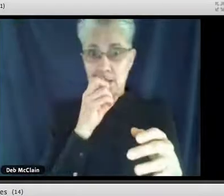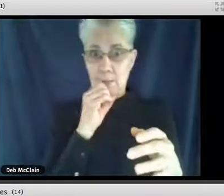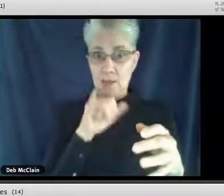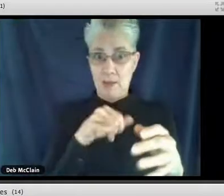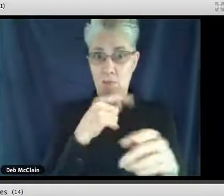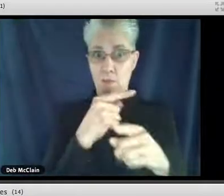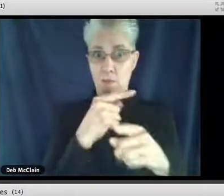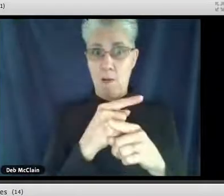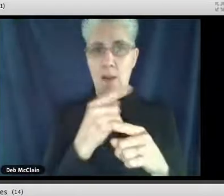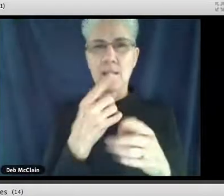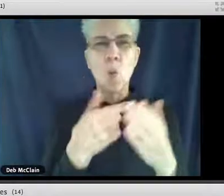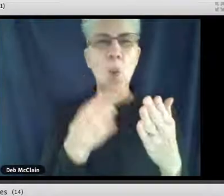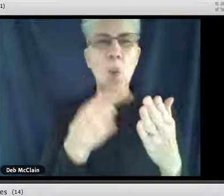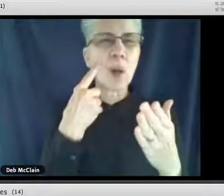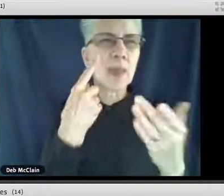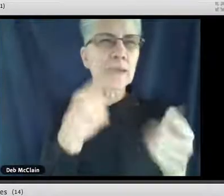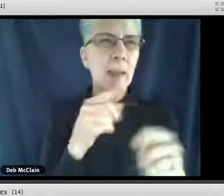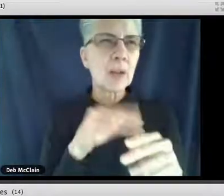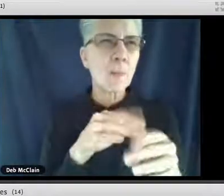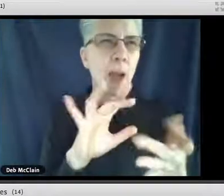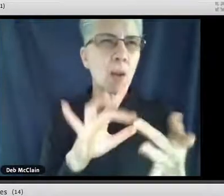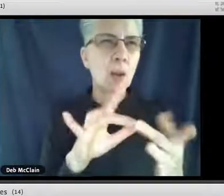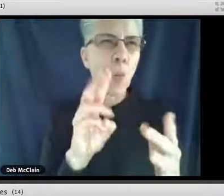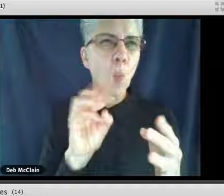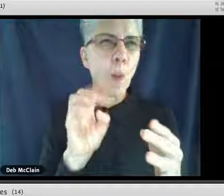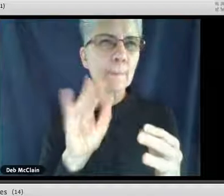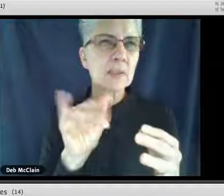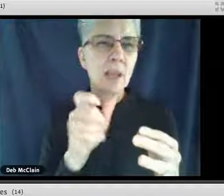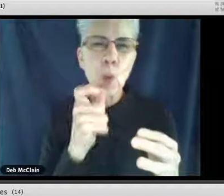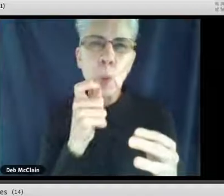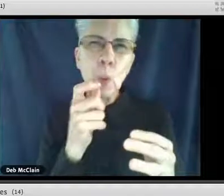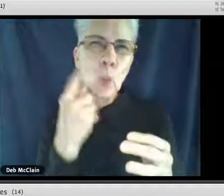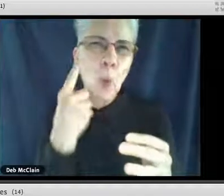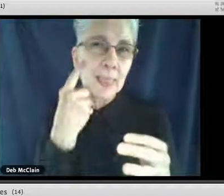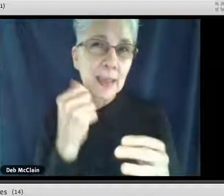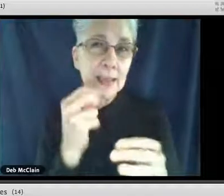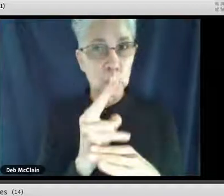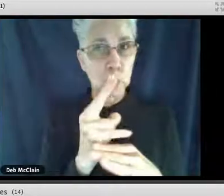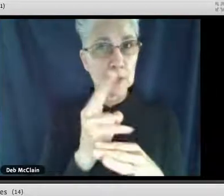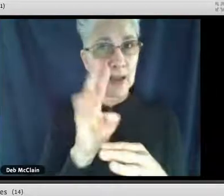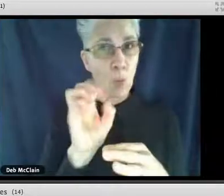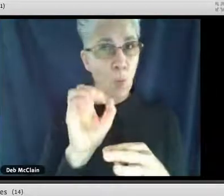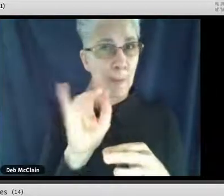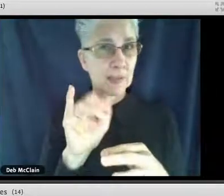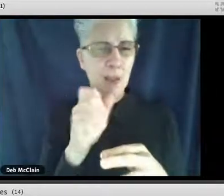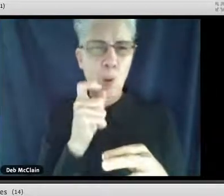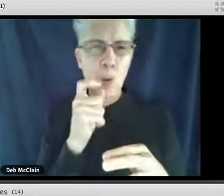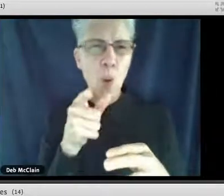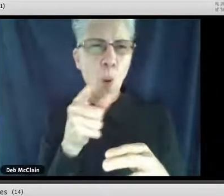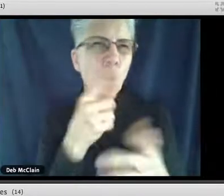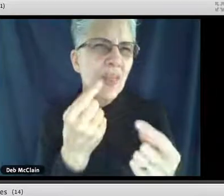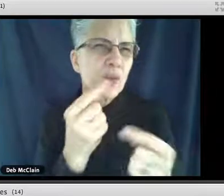What do I think is happening on our website? Who I do think is using my website? Who do I think...What are they doing on my website?